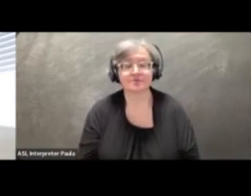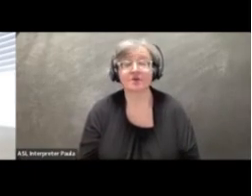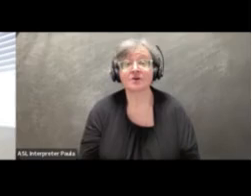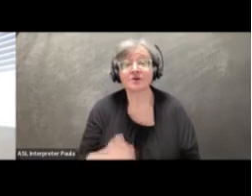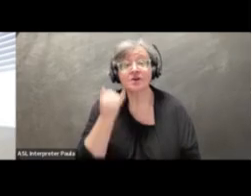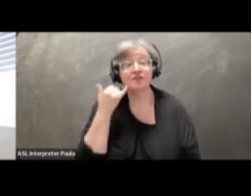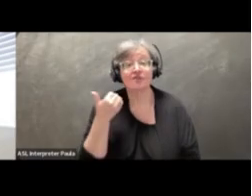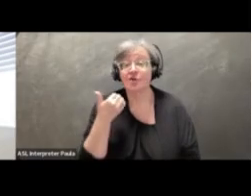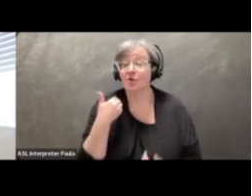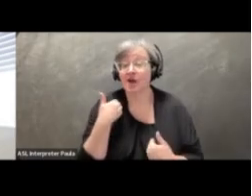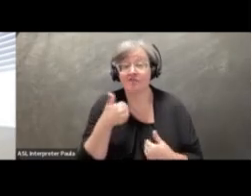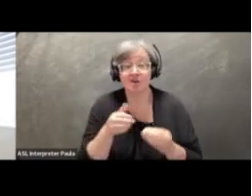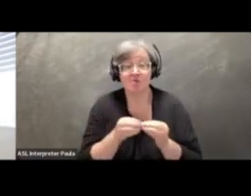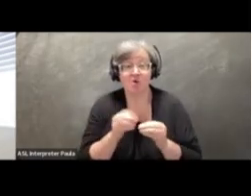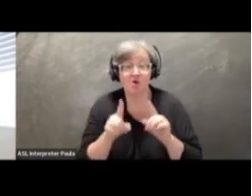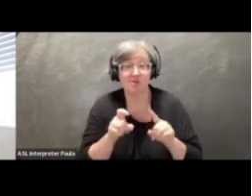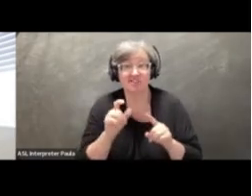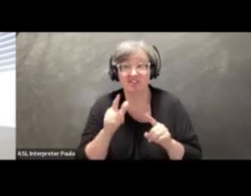up questions after the end of today's webinar, you can reach